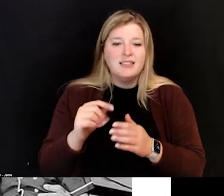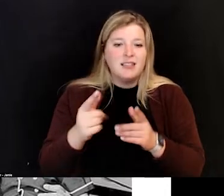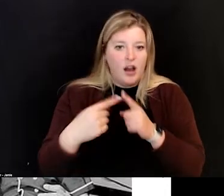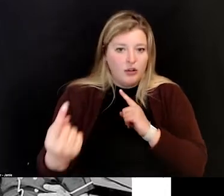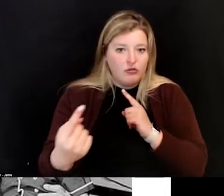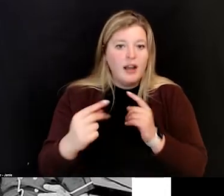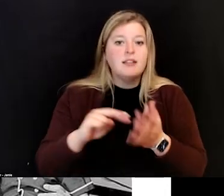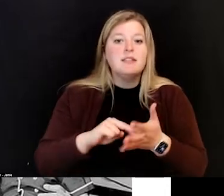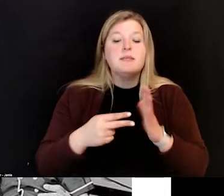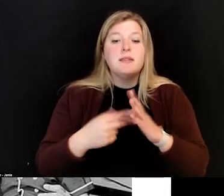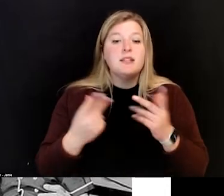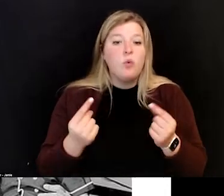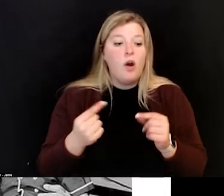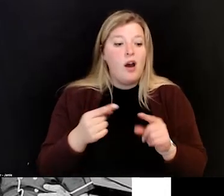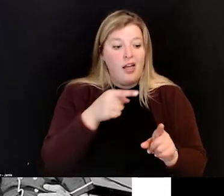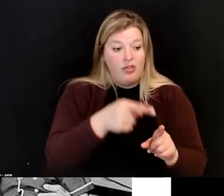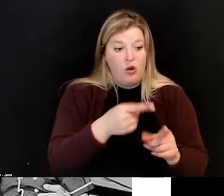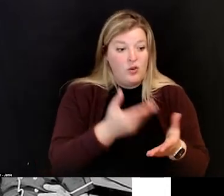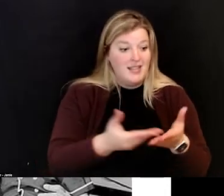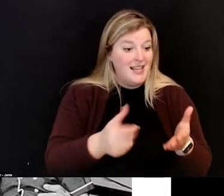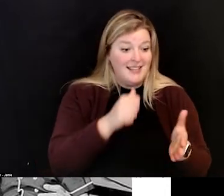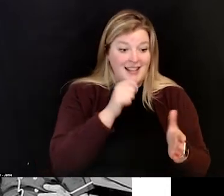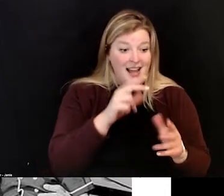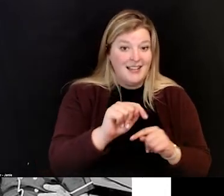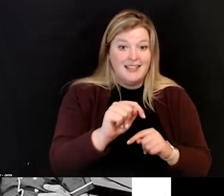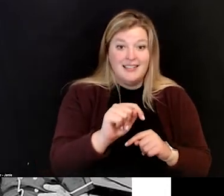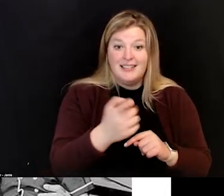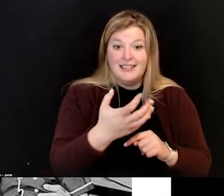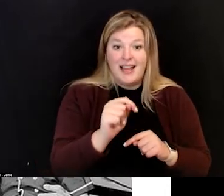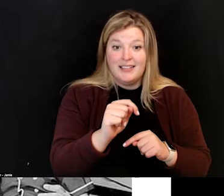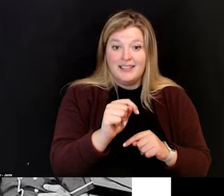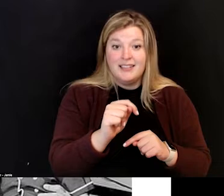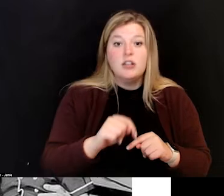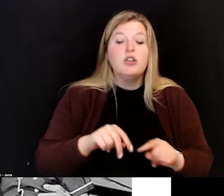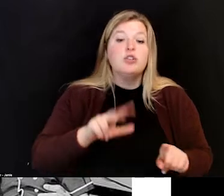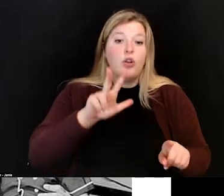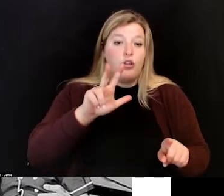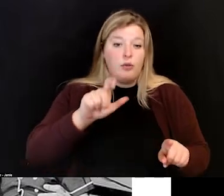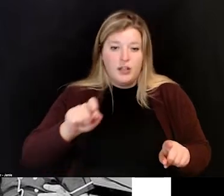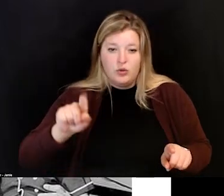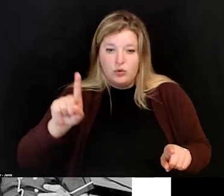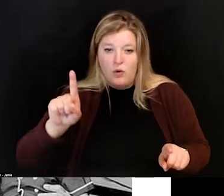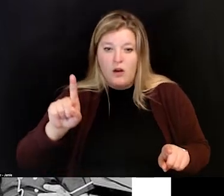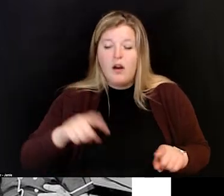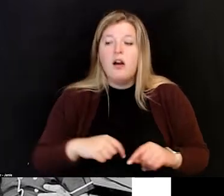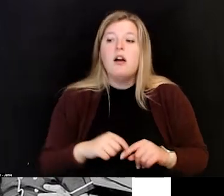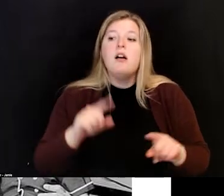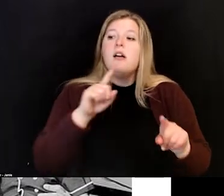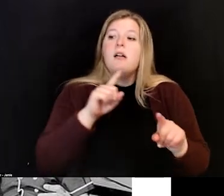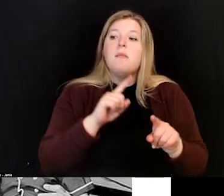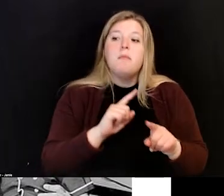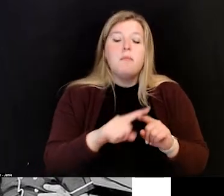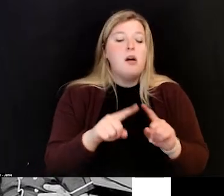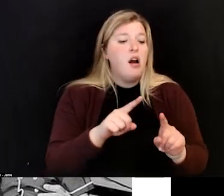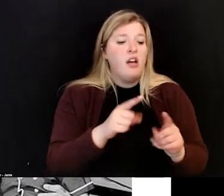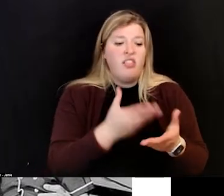for objects that are not text. So it sets a requirement of three to one for those. But those objects are still conveying information.